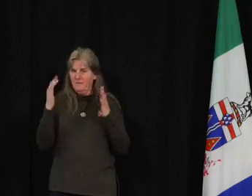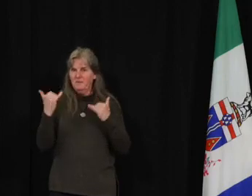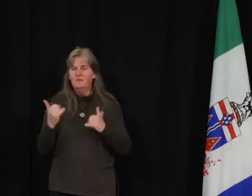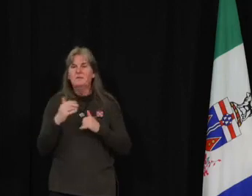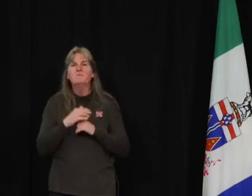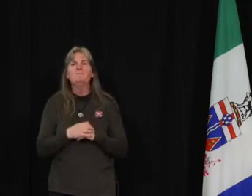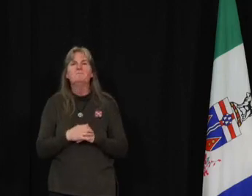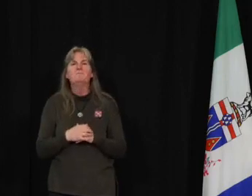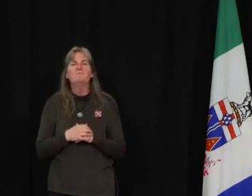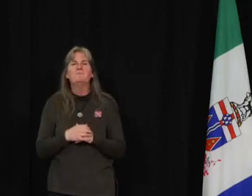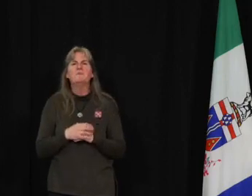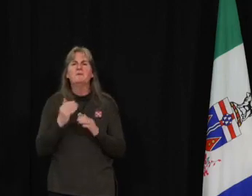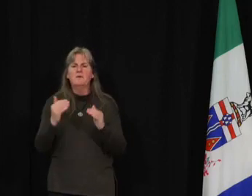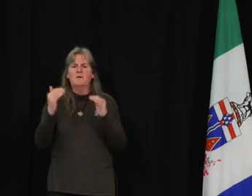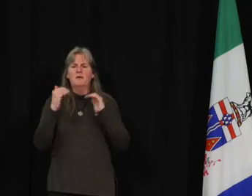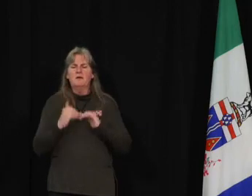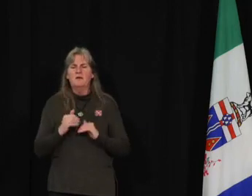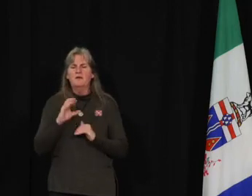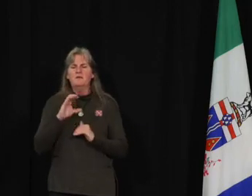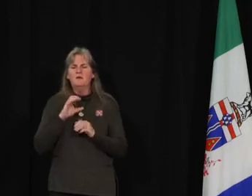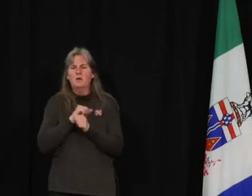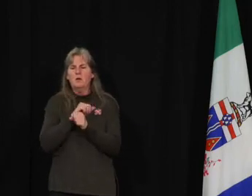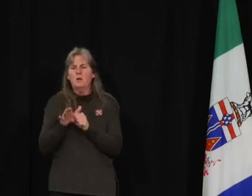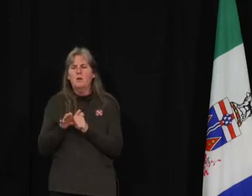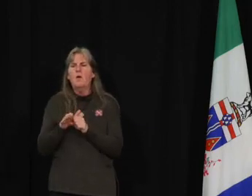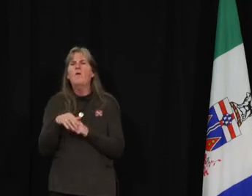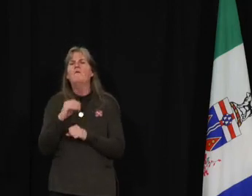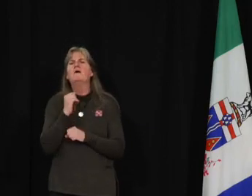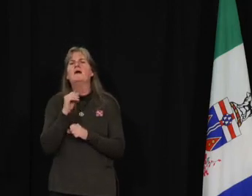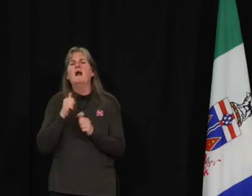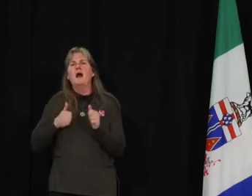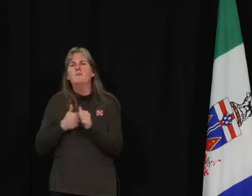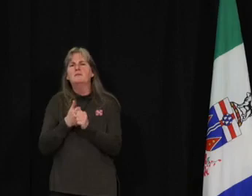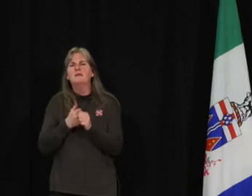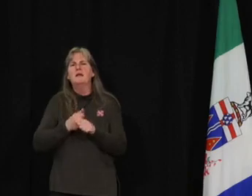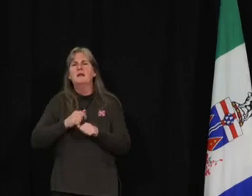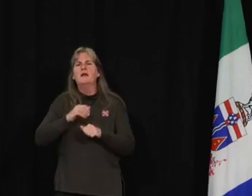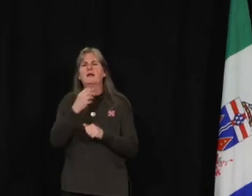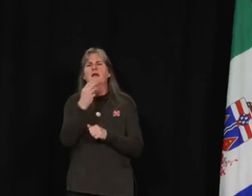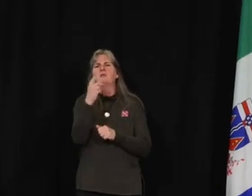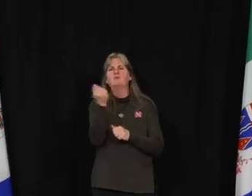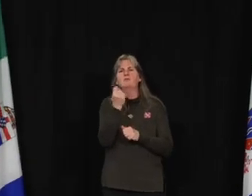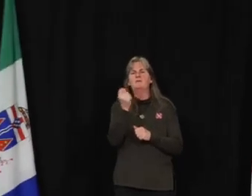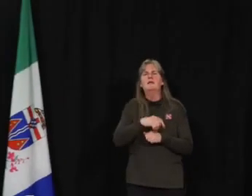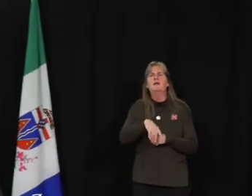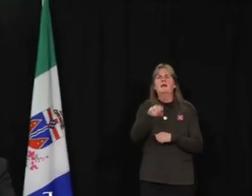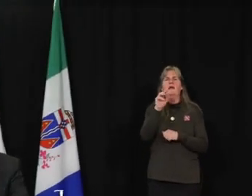Tuesday, May 12th, at 2:00 PM. Thank you, Premier Silver. Thank you, Dr Hanley.